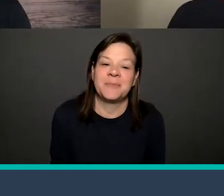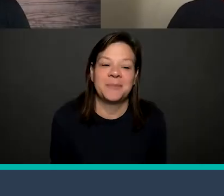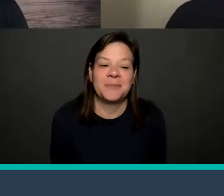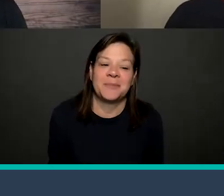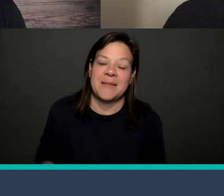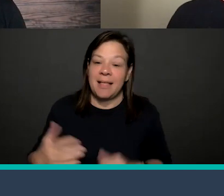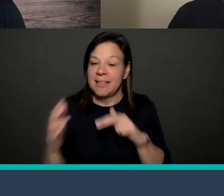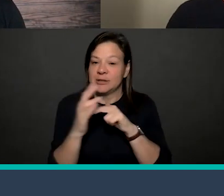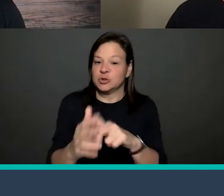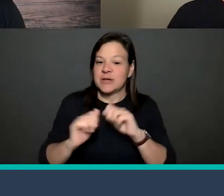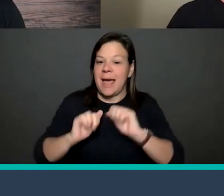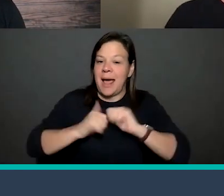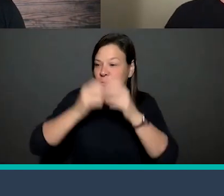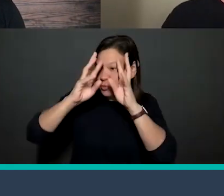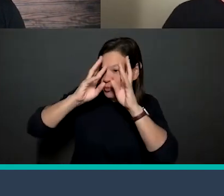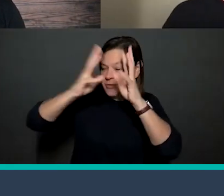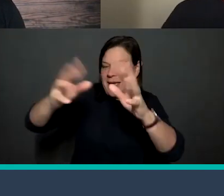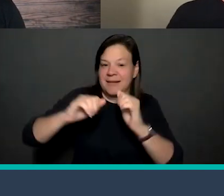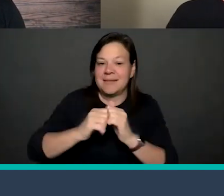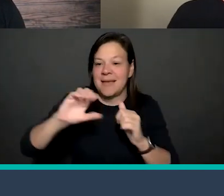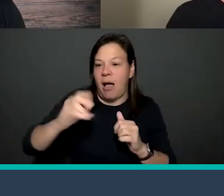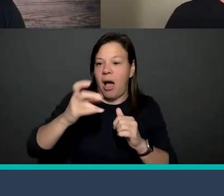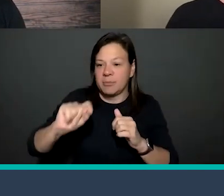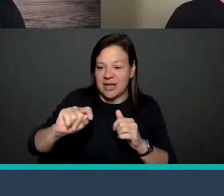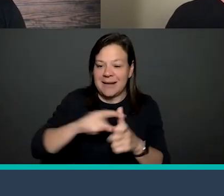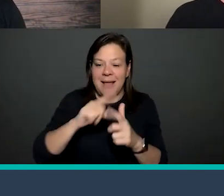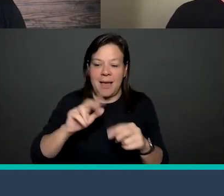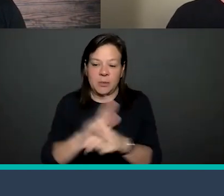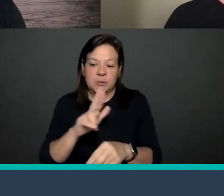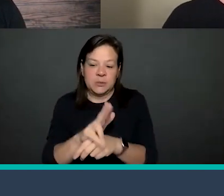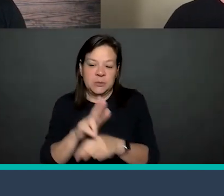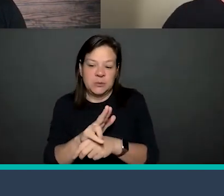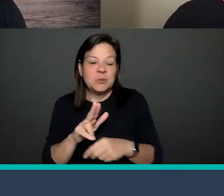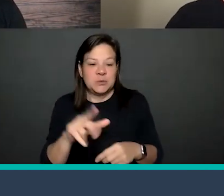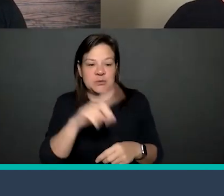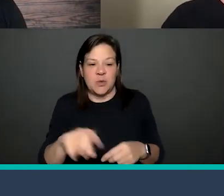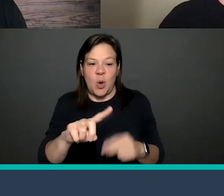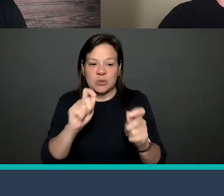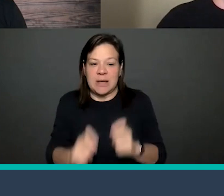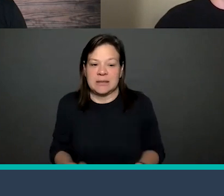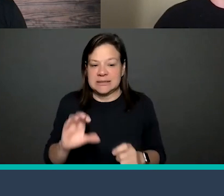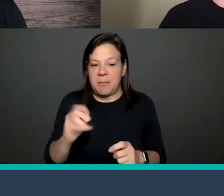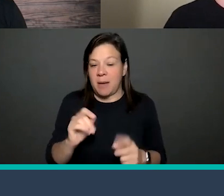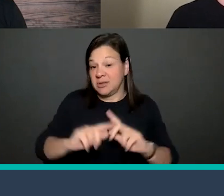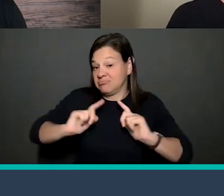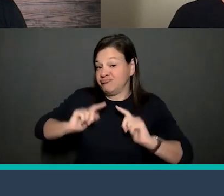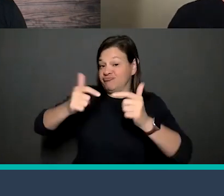OBJECT SCHEMA AND HOW TO USE THOSE CUSTOM OBJECTS AND HAND TO JON TO RUN THE DEMO.